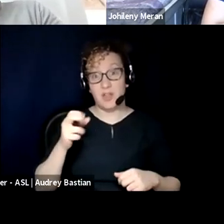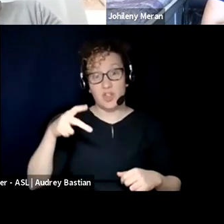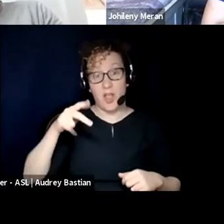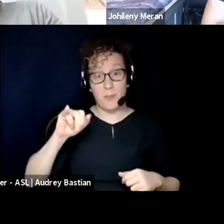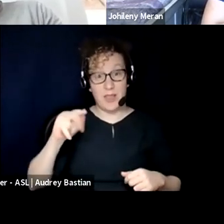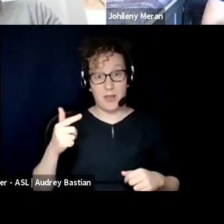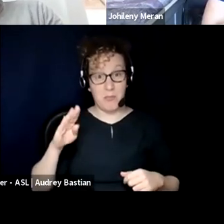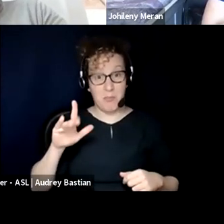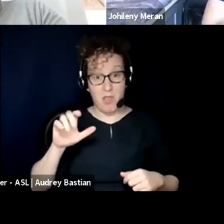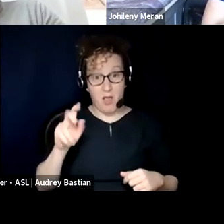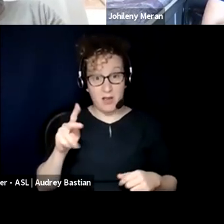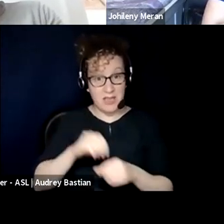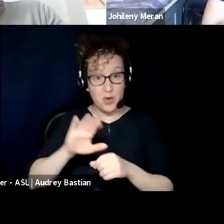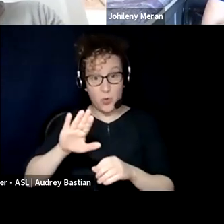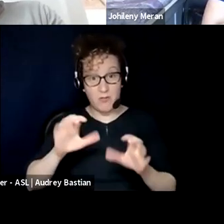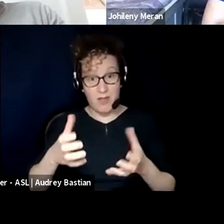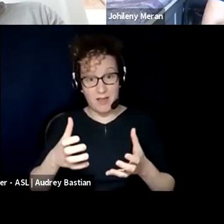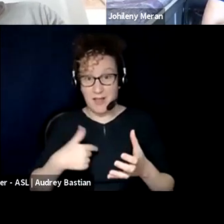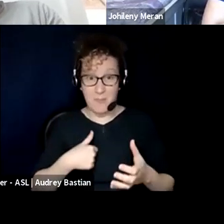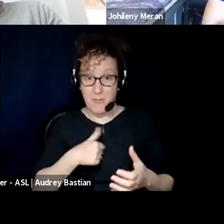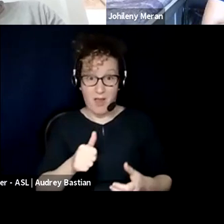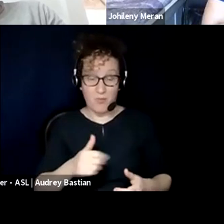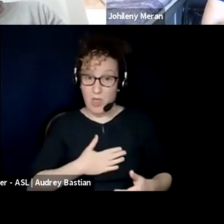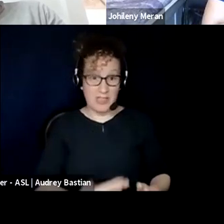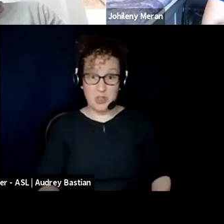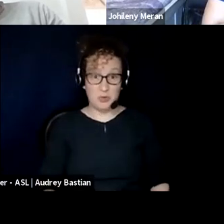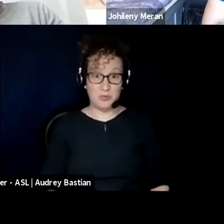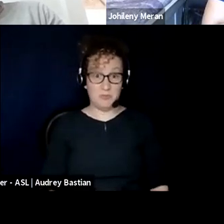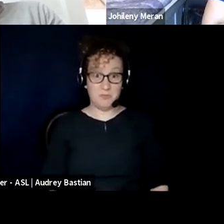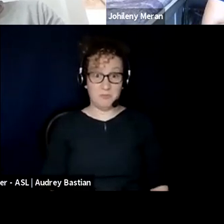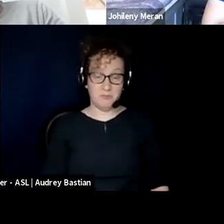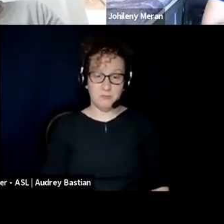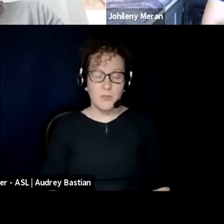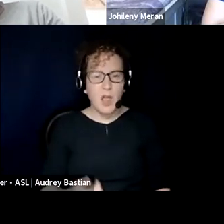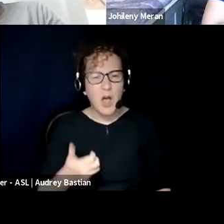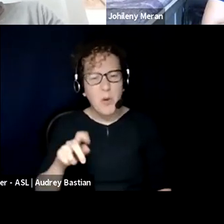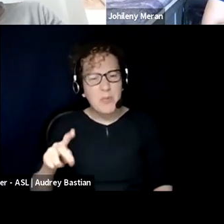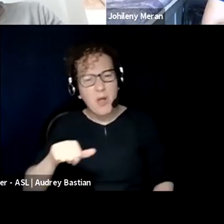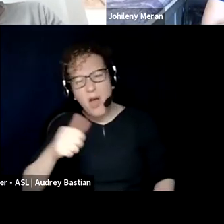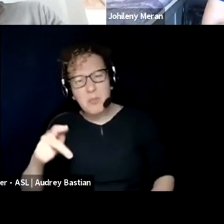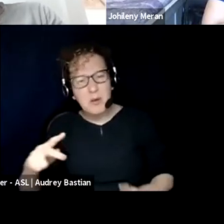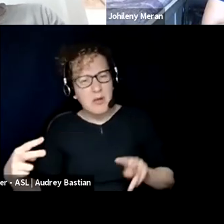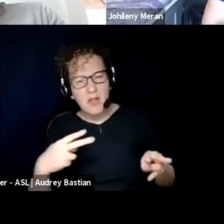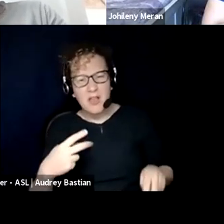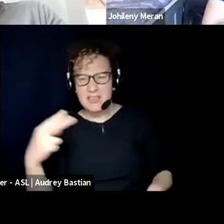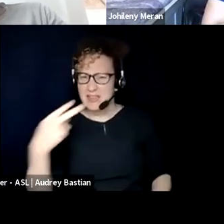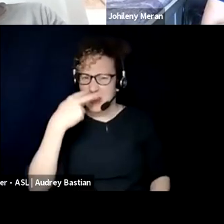Like I am not going to do it. And I don't want to be seen as difficult or belligerent